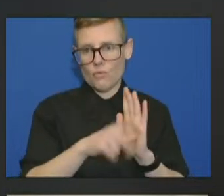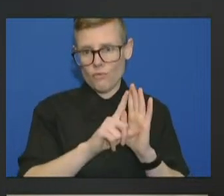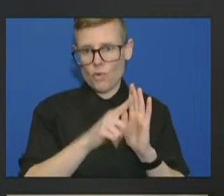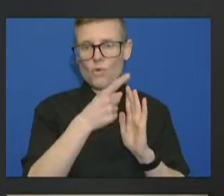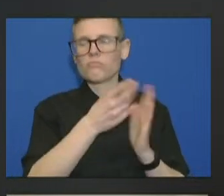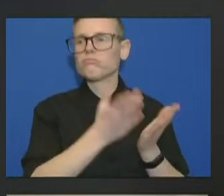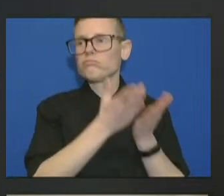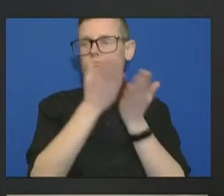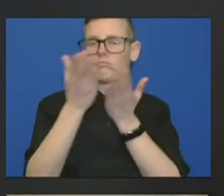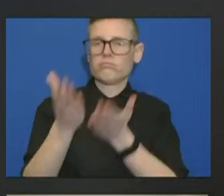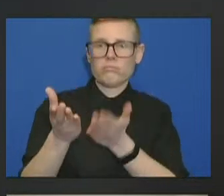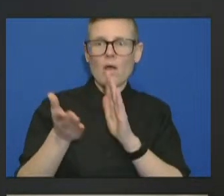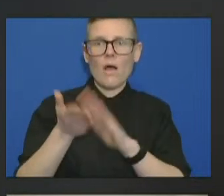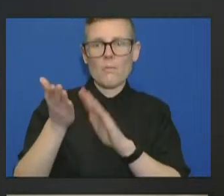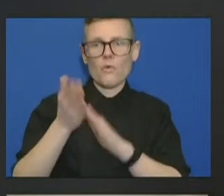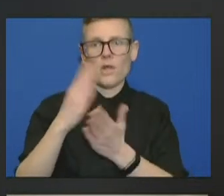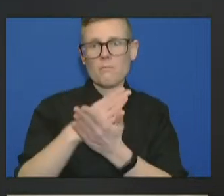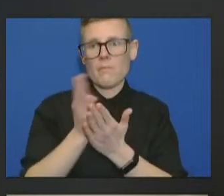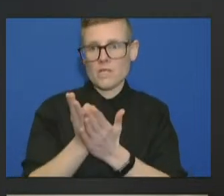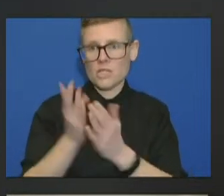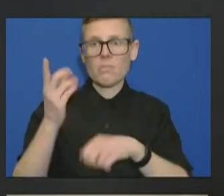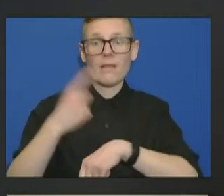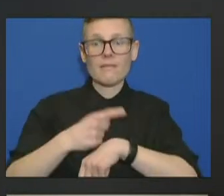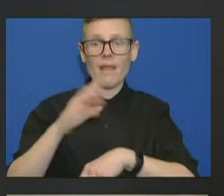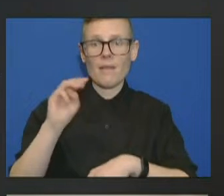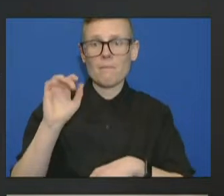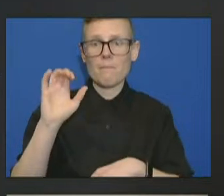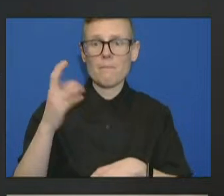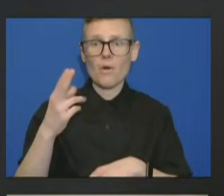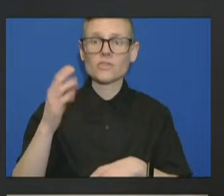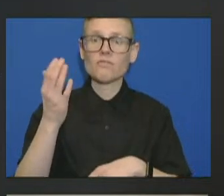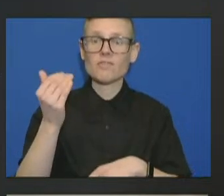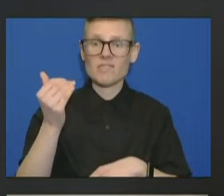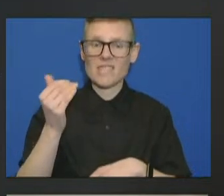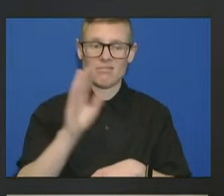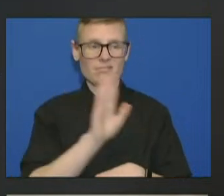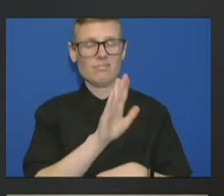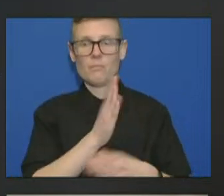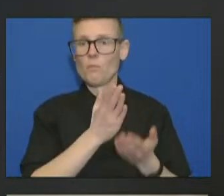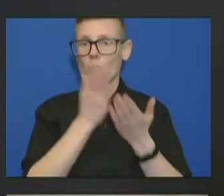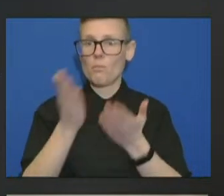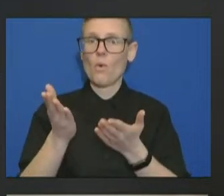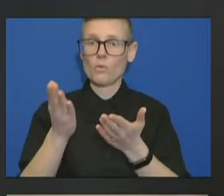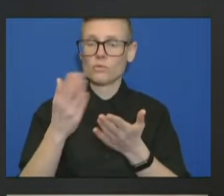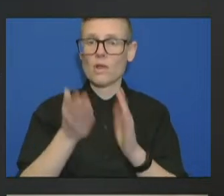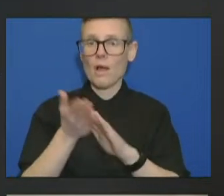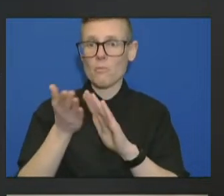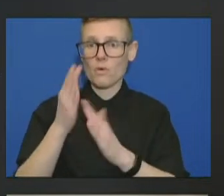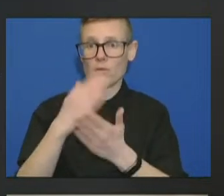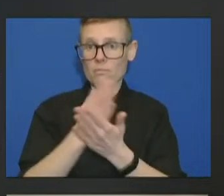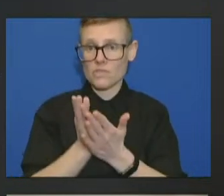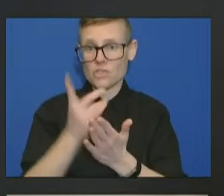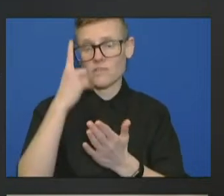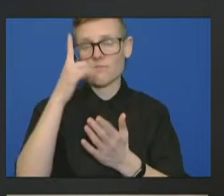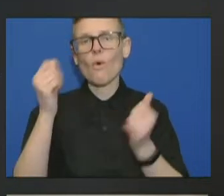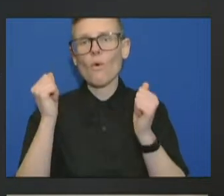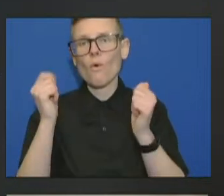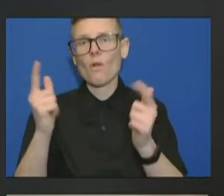their own budget review and then submits a proposed operating budget to the council by March